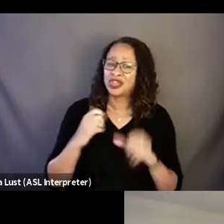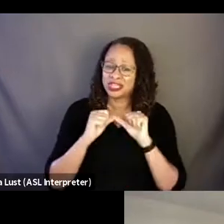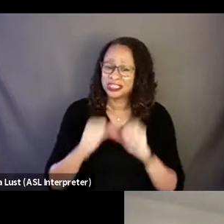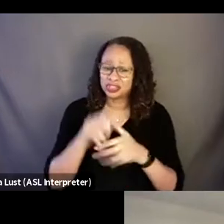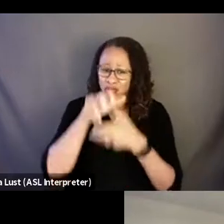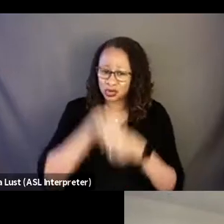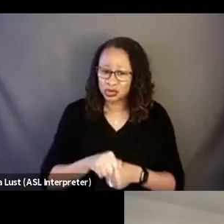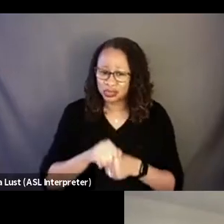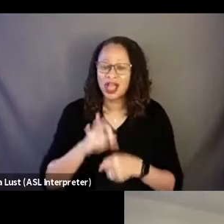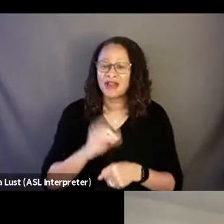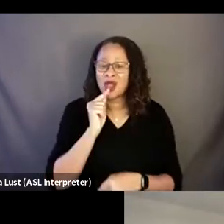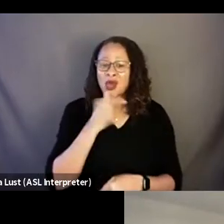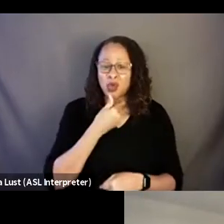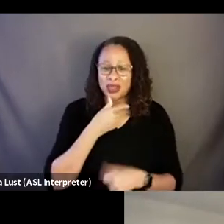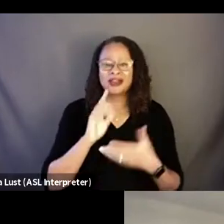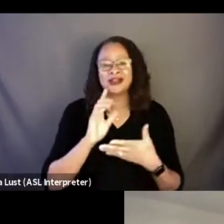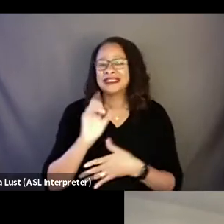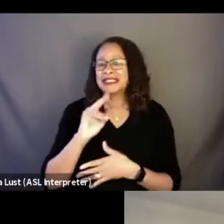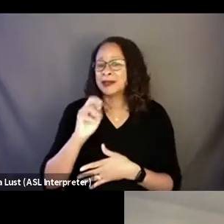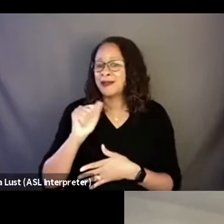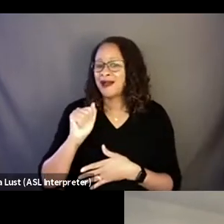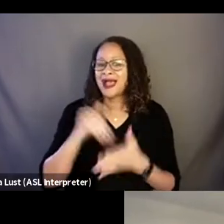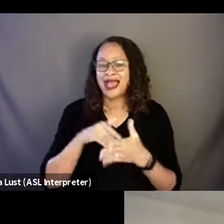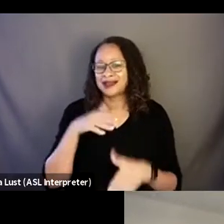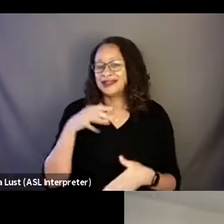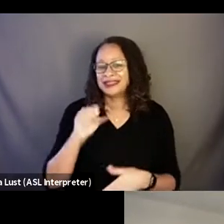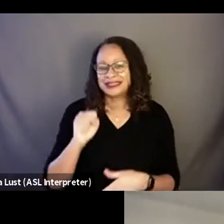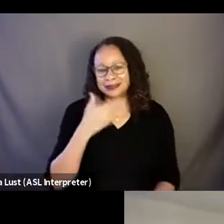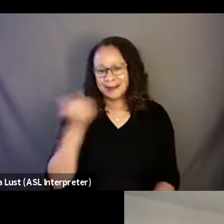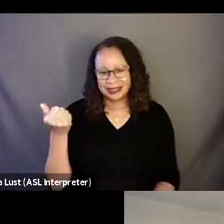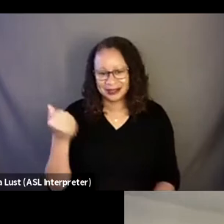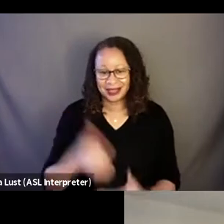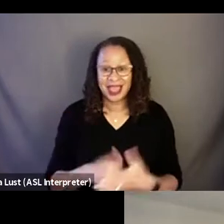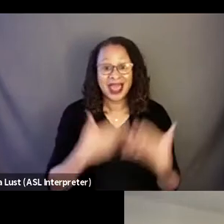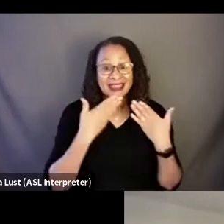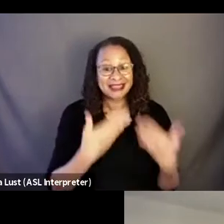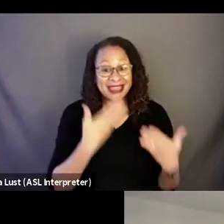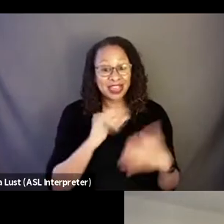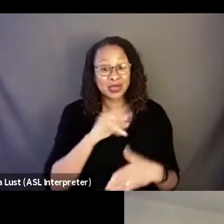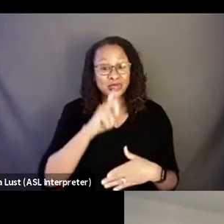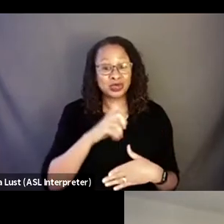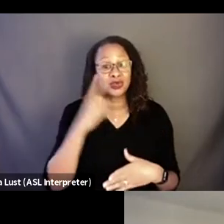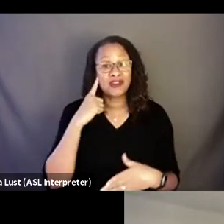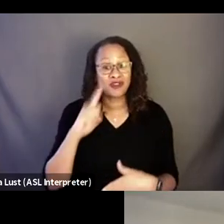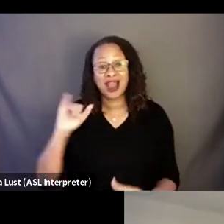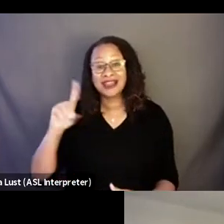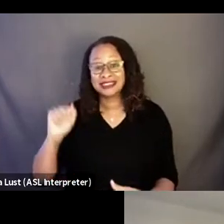of queer cinema at its best. Thank you, Judith. And thank you IDA for putting this together.